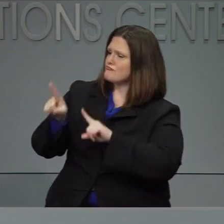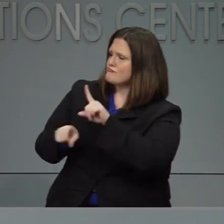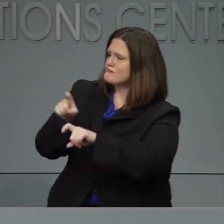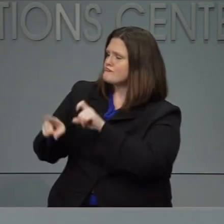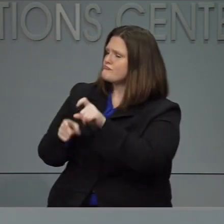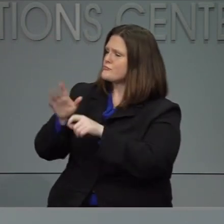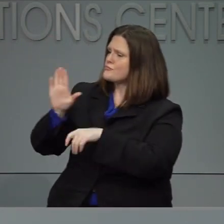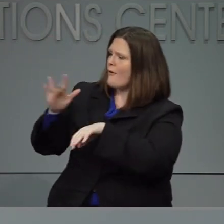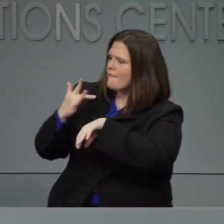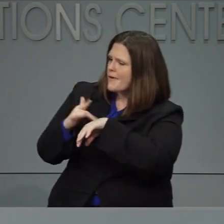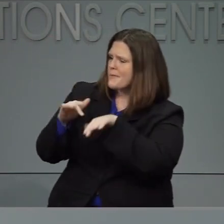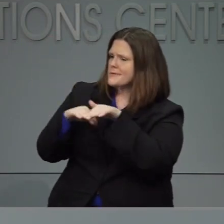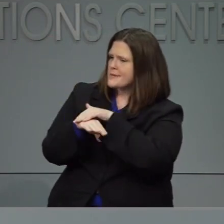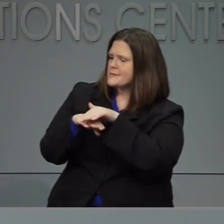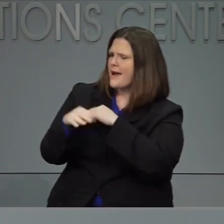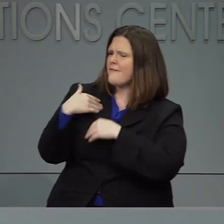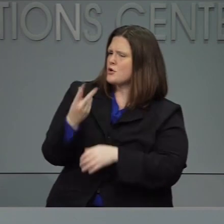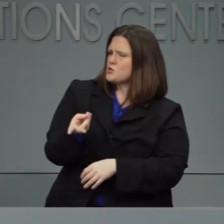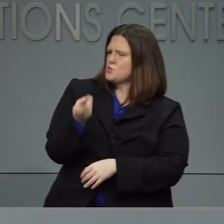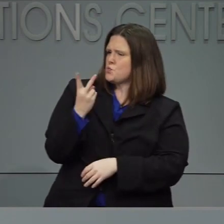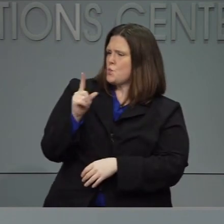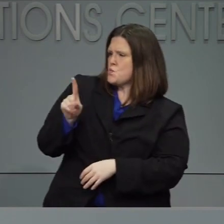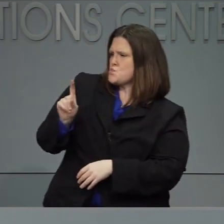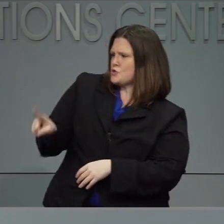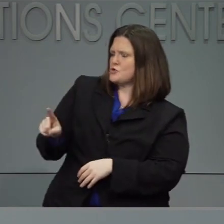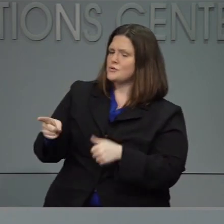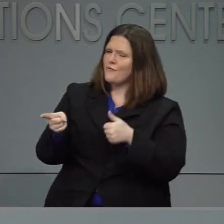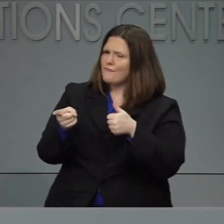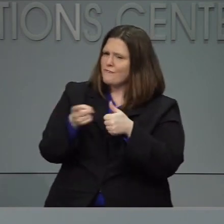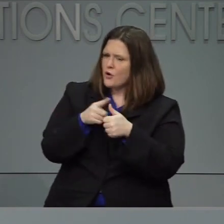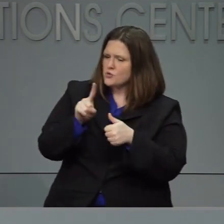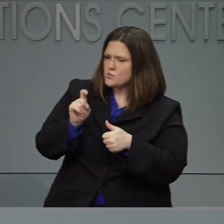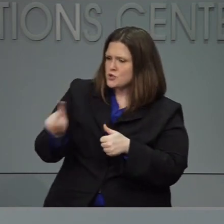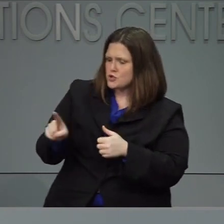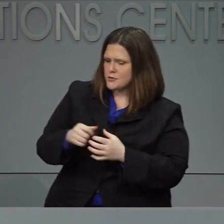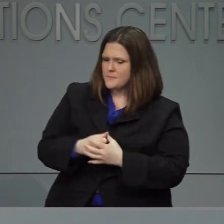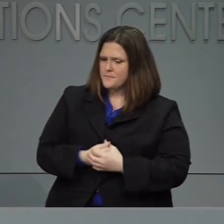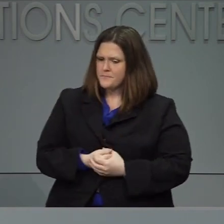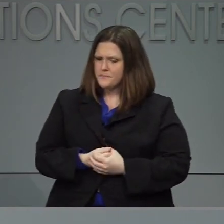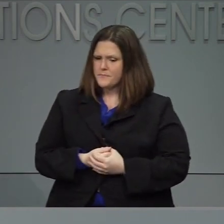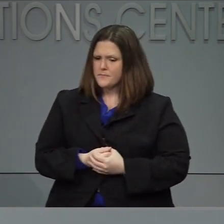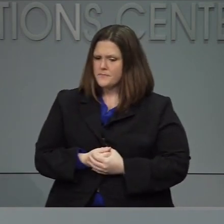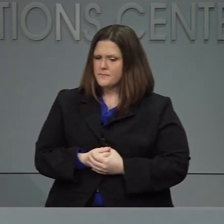QUESTIONS FOR THE FIRST WITH REGARD TO THE COVID-19